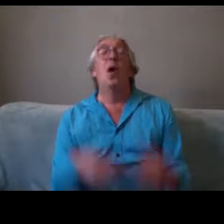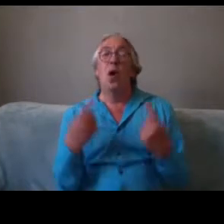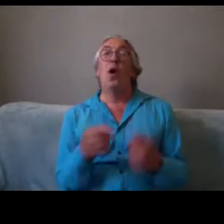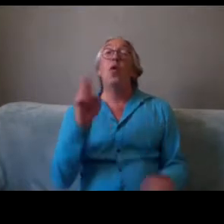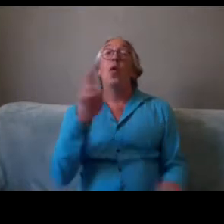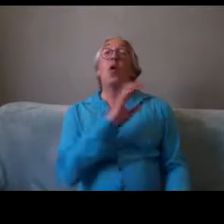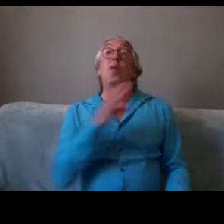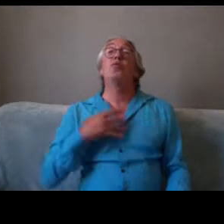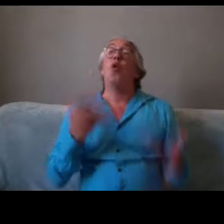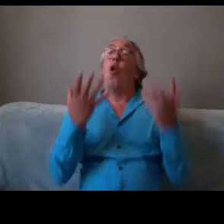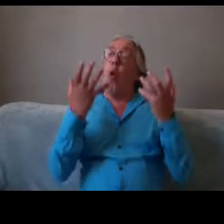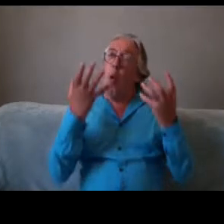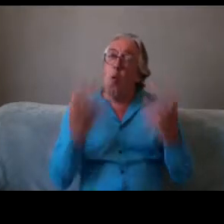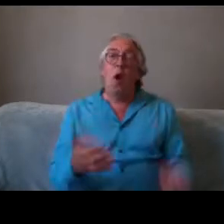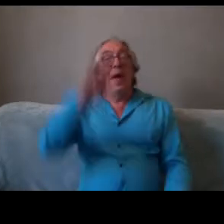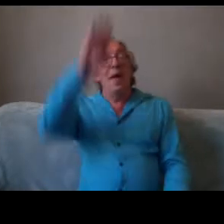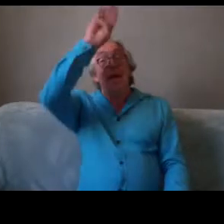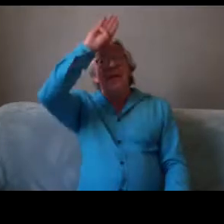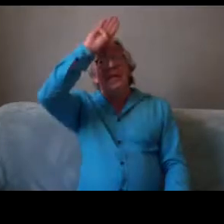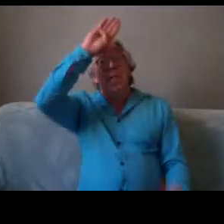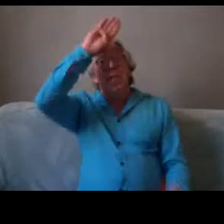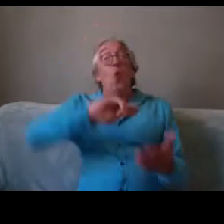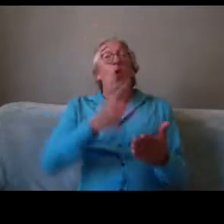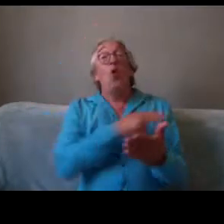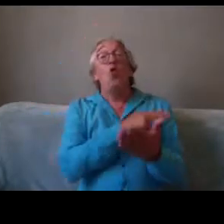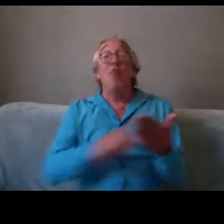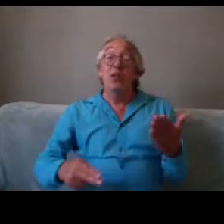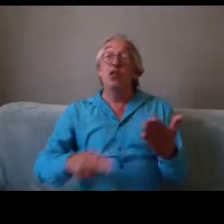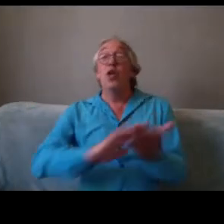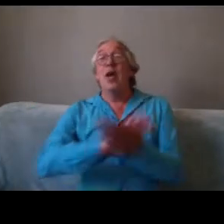Happy to be here. Thank you for participating in this webinar.